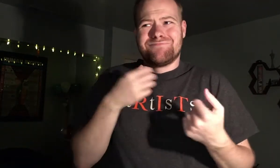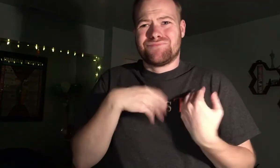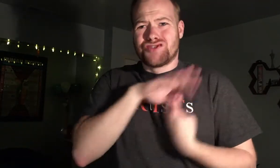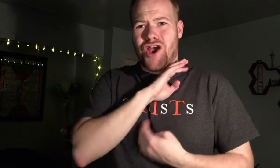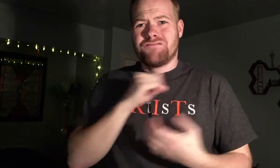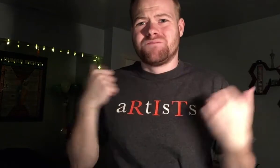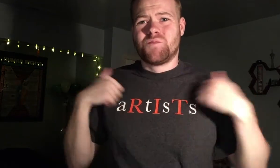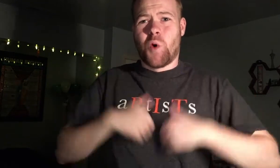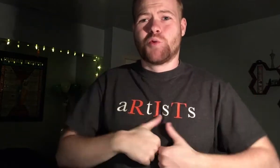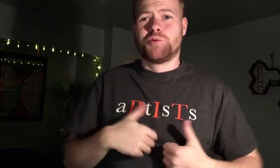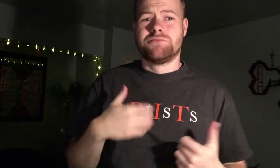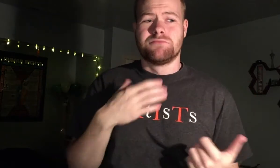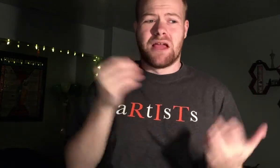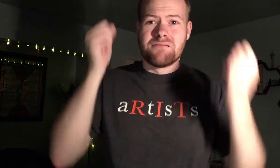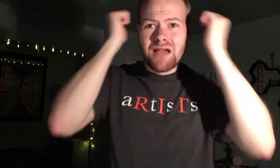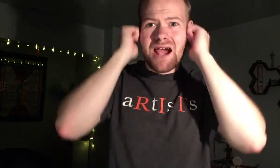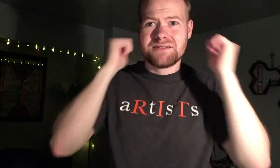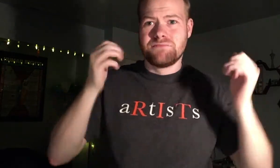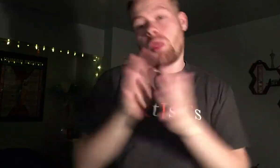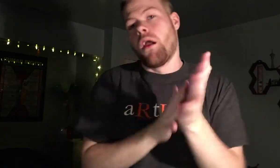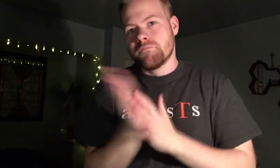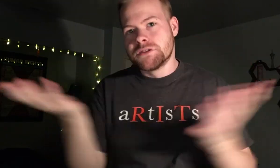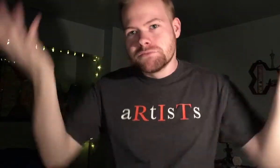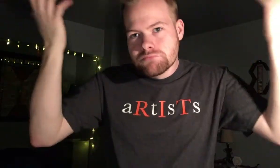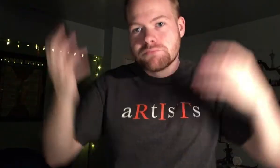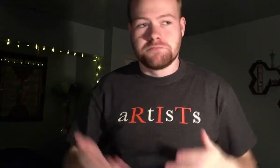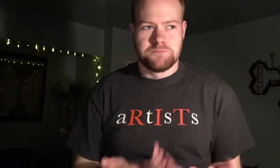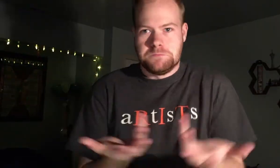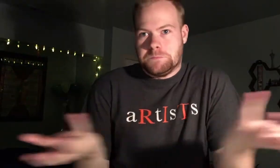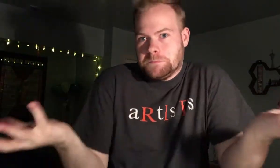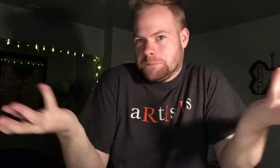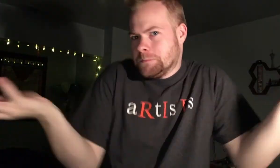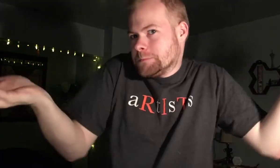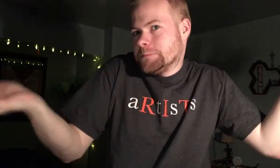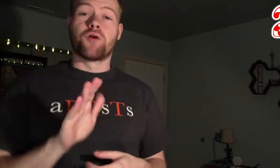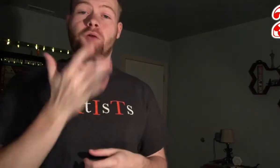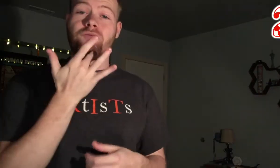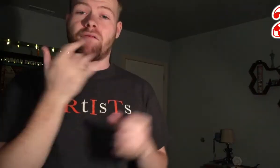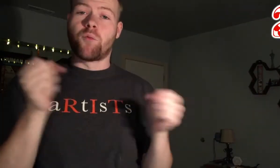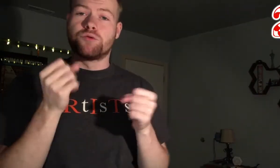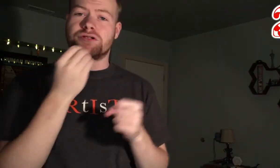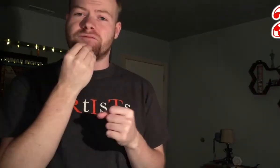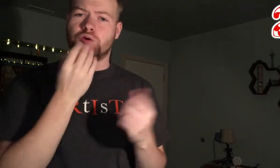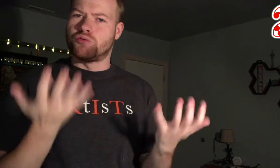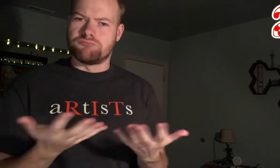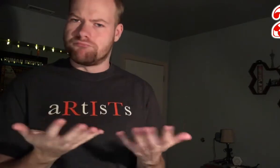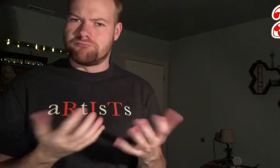Scarf, coat, hat, and gloves. *shrugs* 2. What's your favorite winter food?